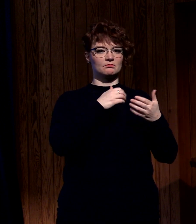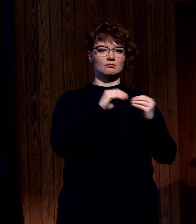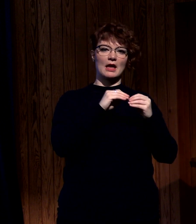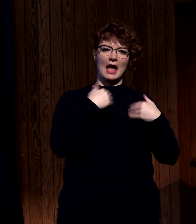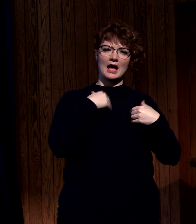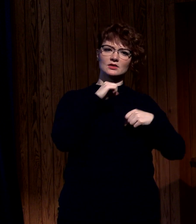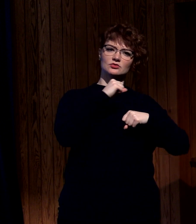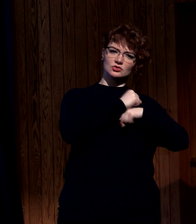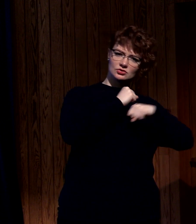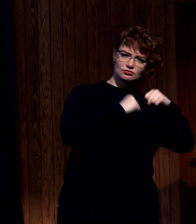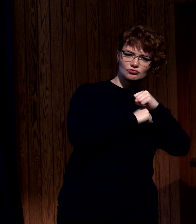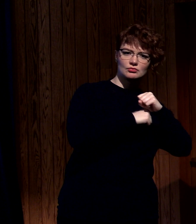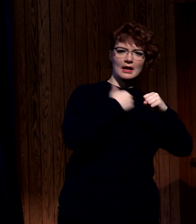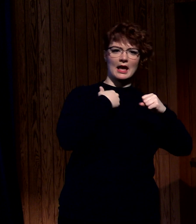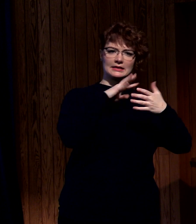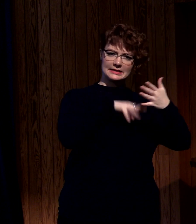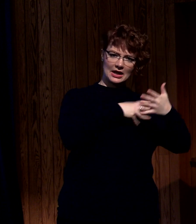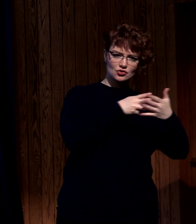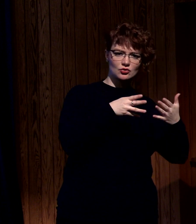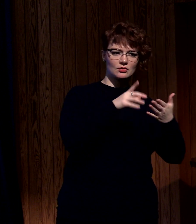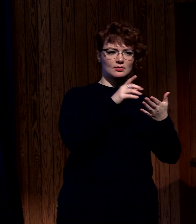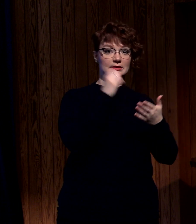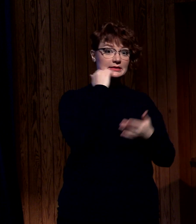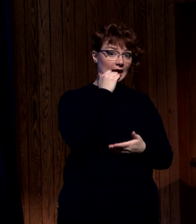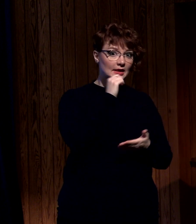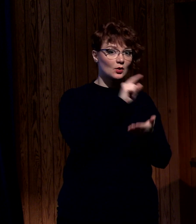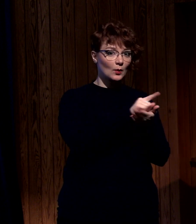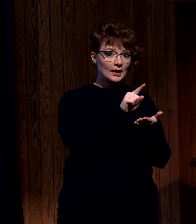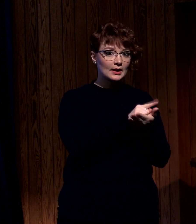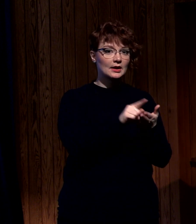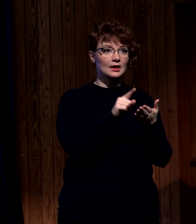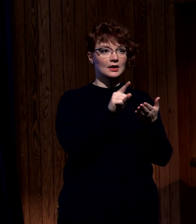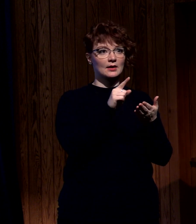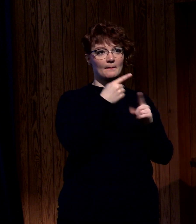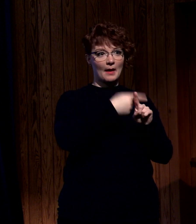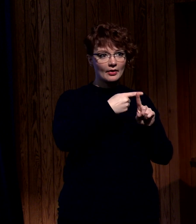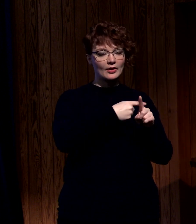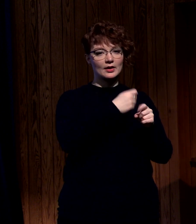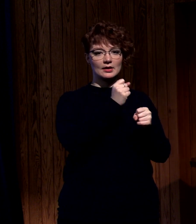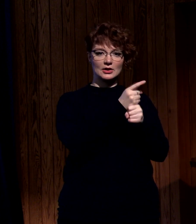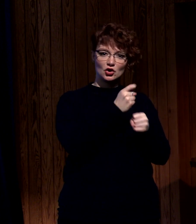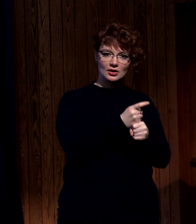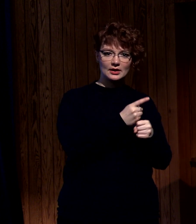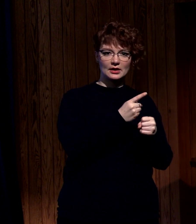structured under daily, weekly, yearly rhythms based on the